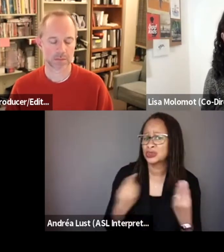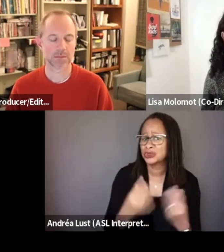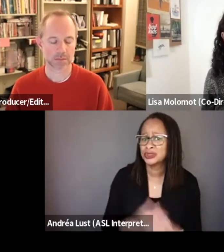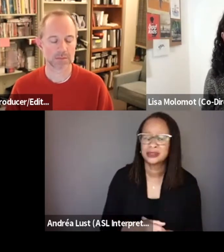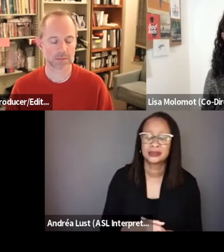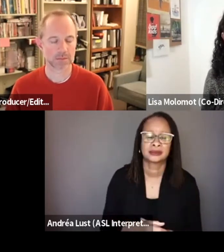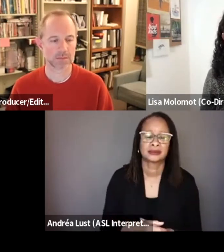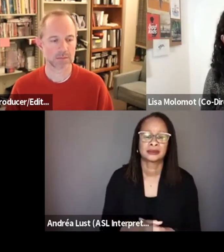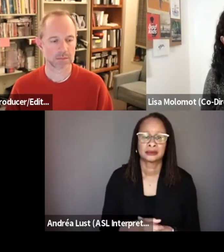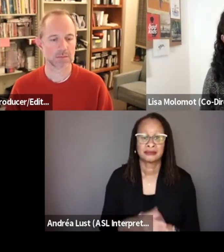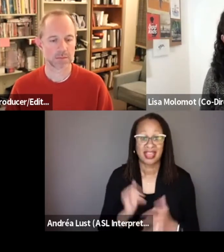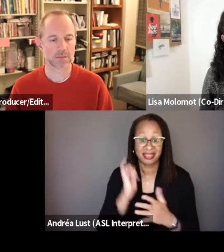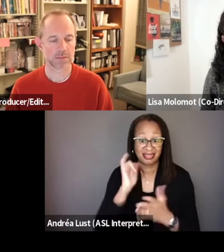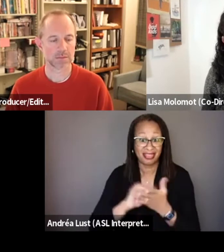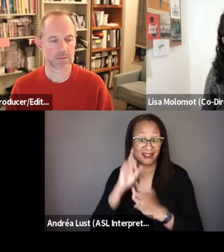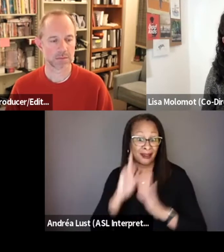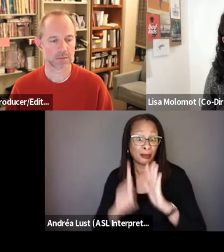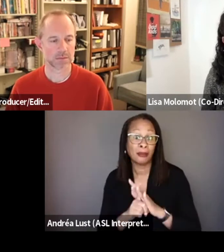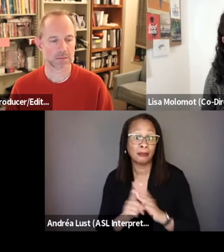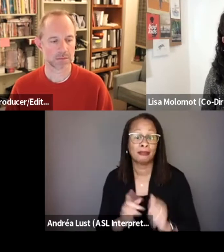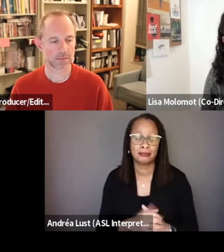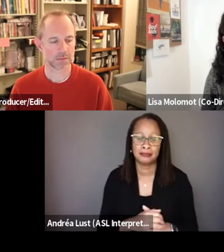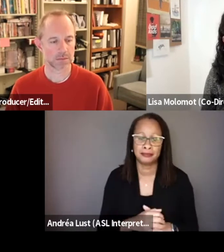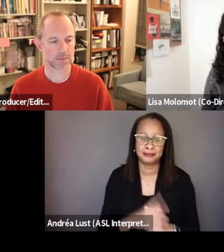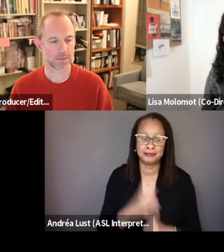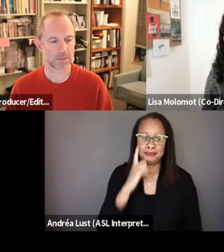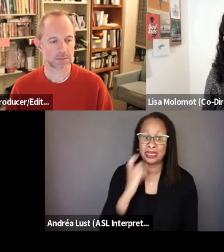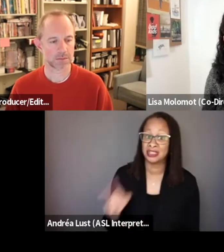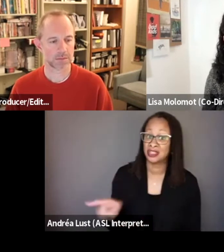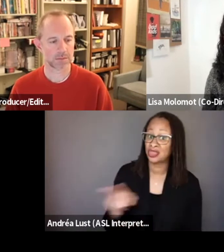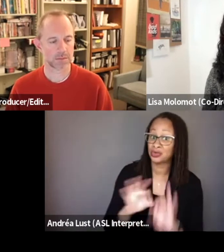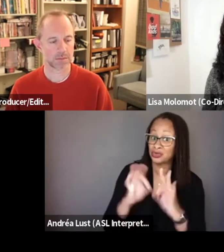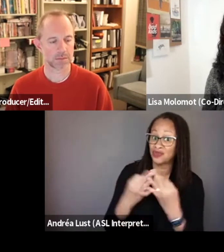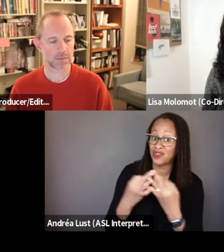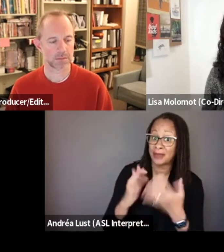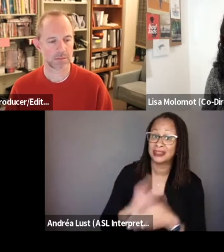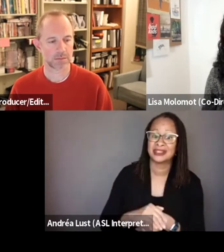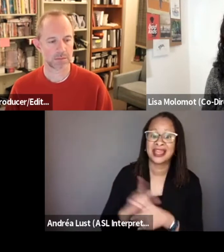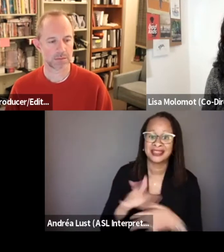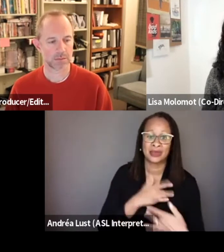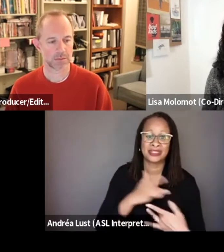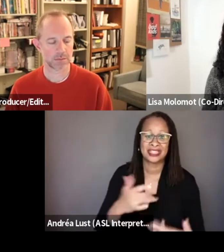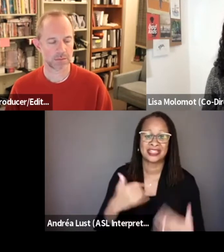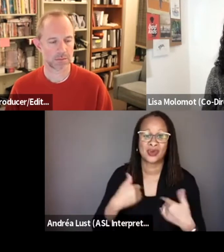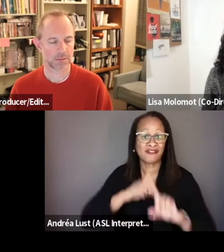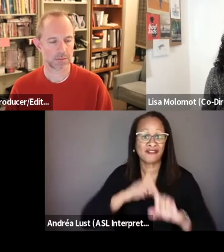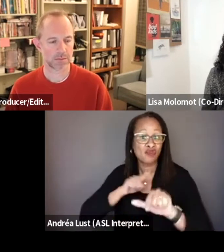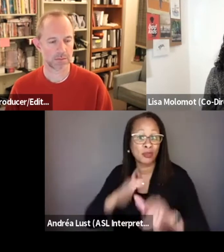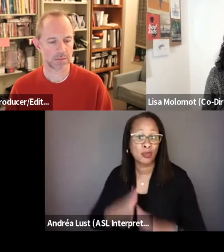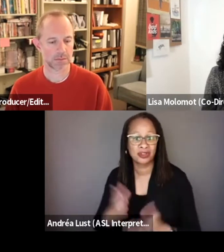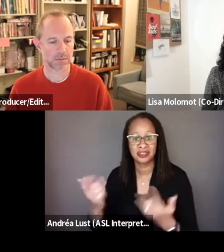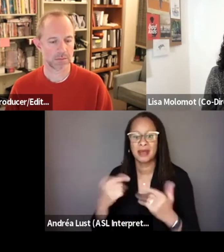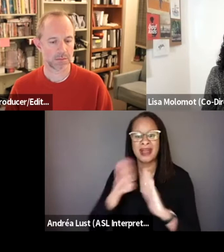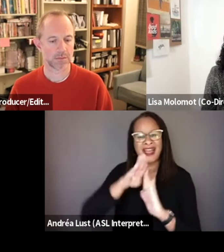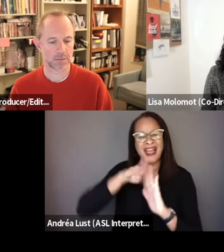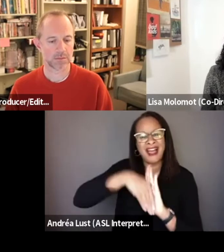That came up, you know. Because they were, in Brooks County, they were used to having reporters come for a half a day or a day,